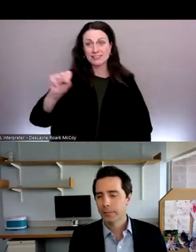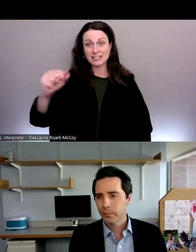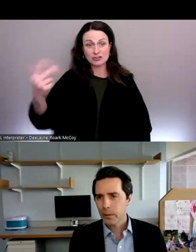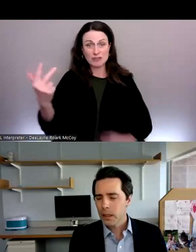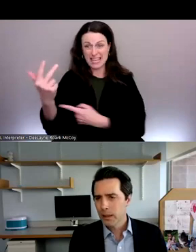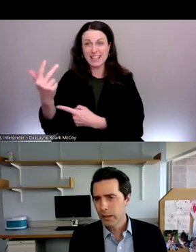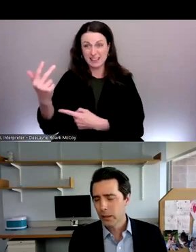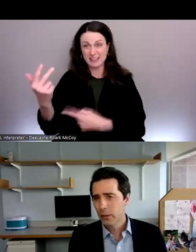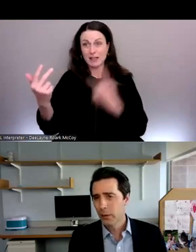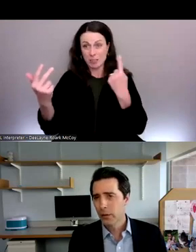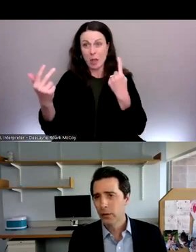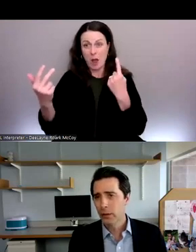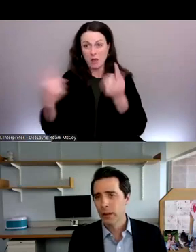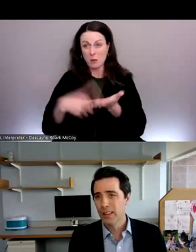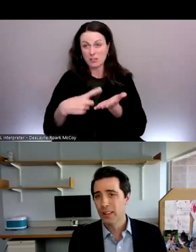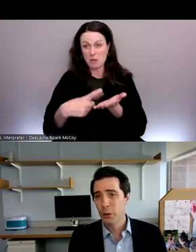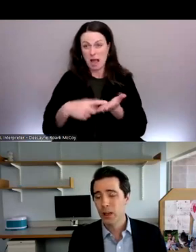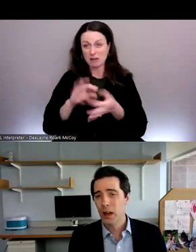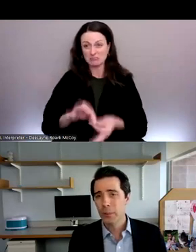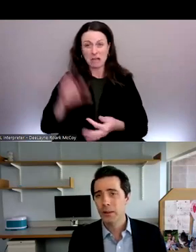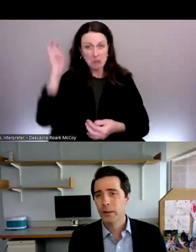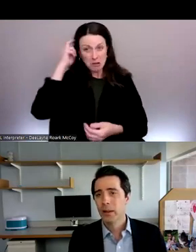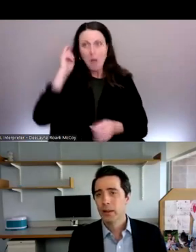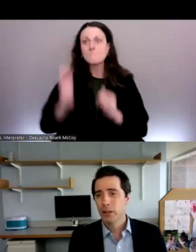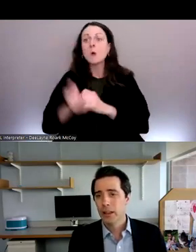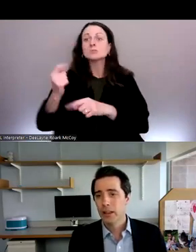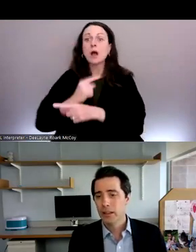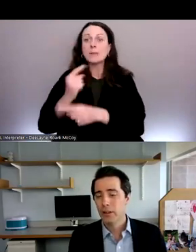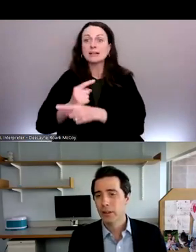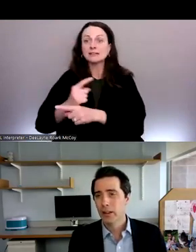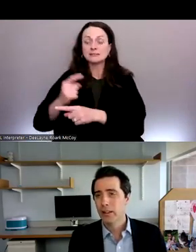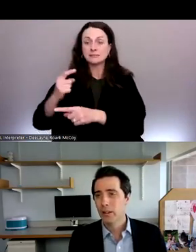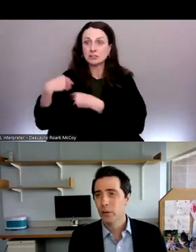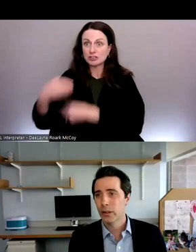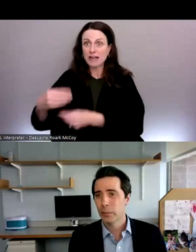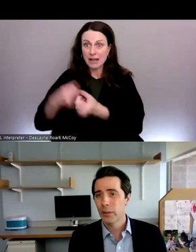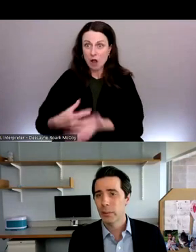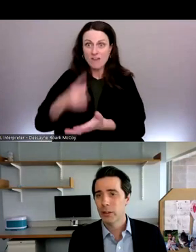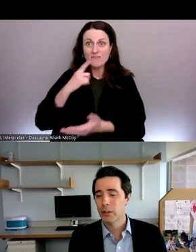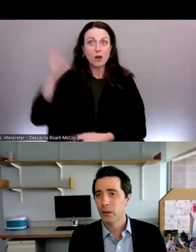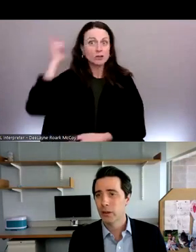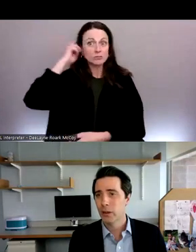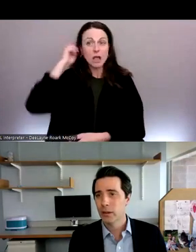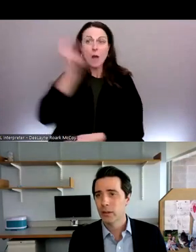um that I talked to you about with Cochlear implants is the most common genetic cause of hearing loss and